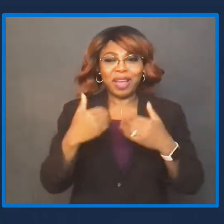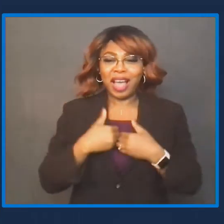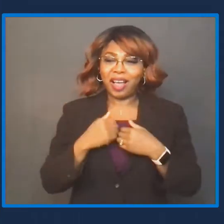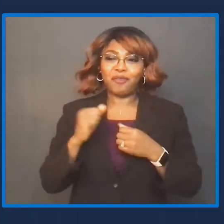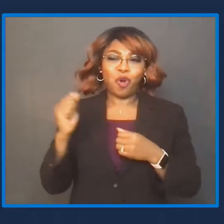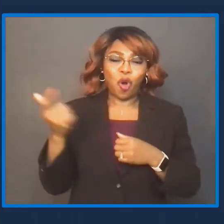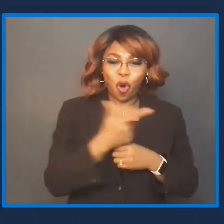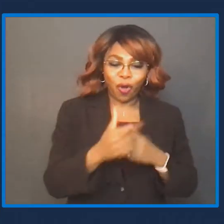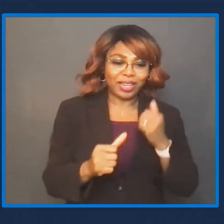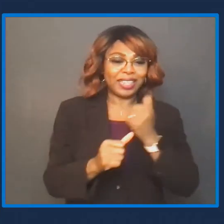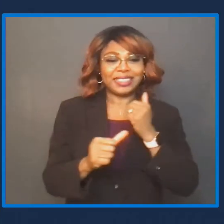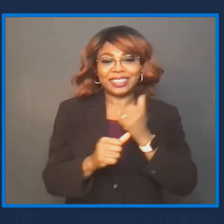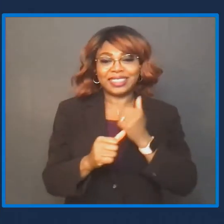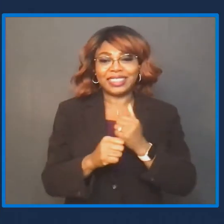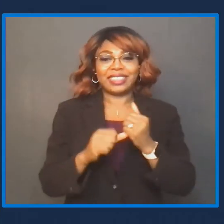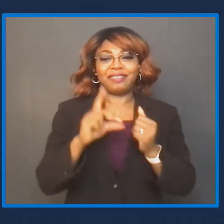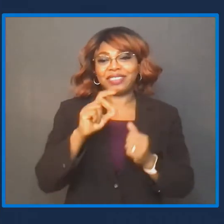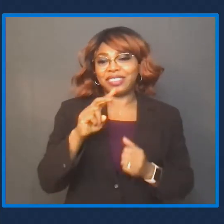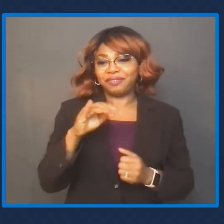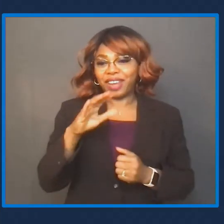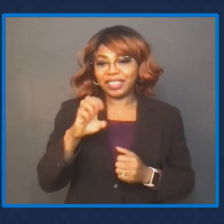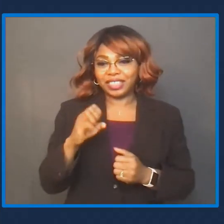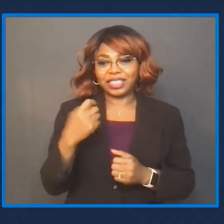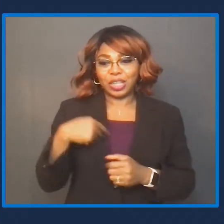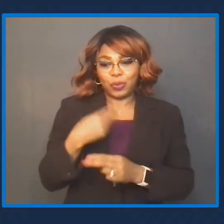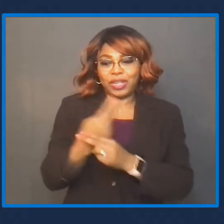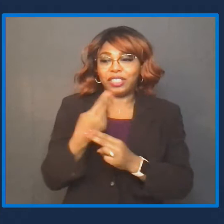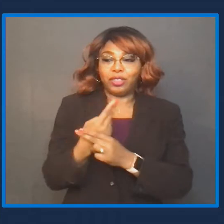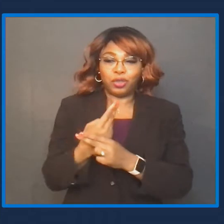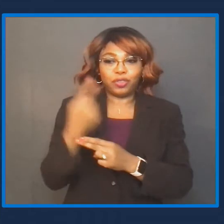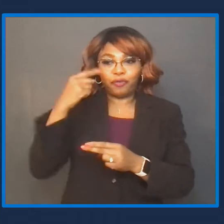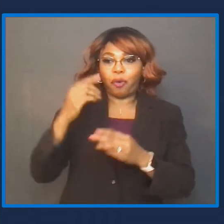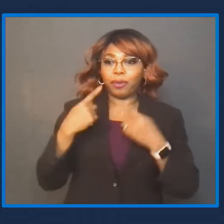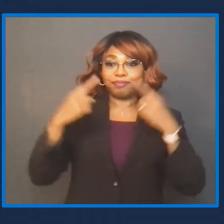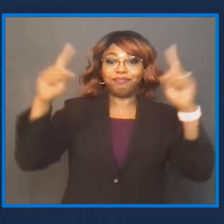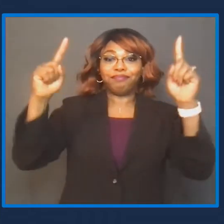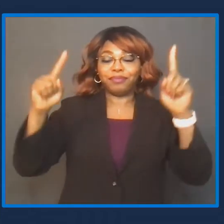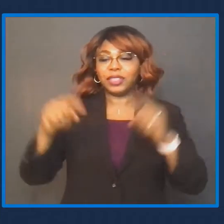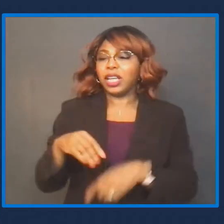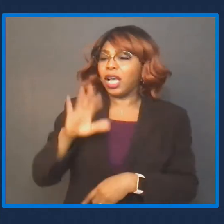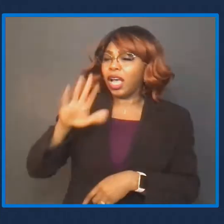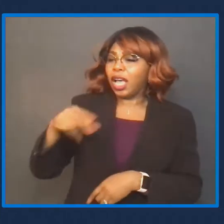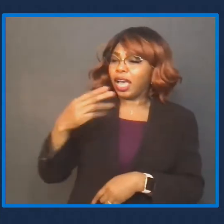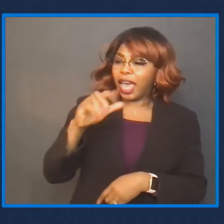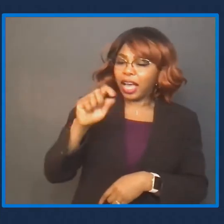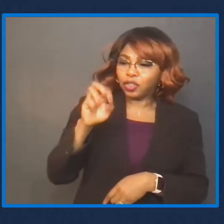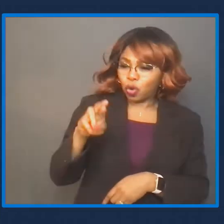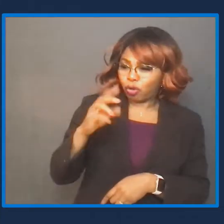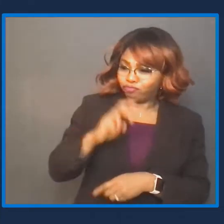that we need to be successful. Now, Hector, you are a traveler. You have been all over the world